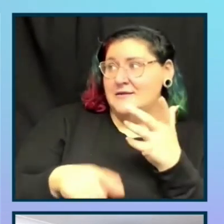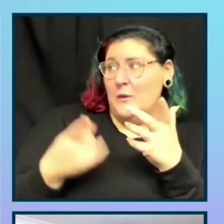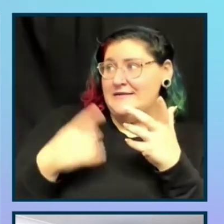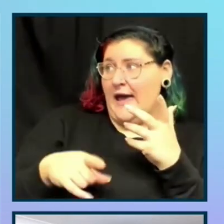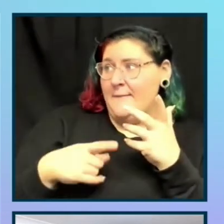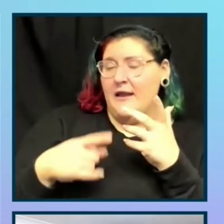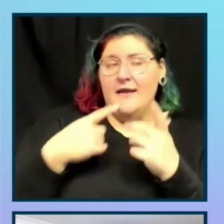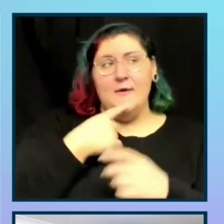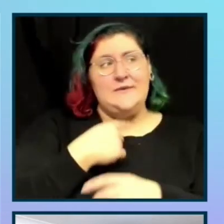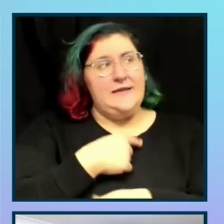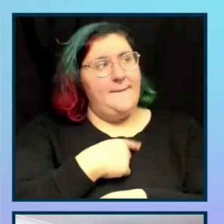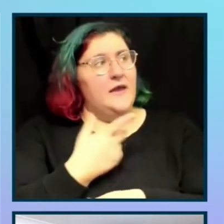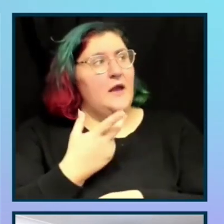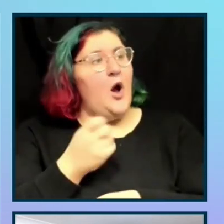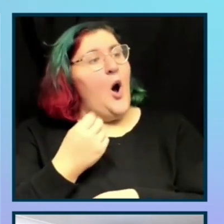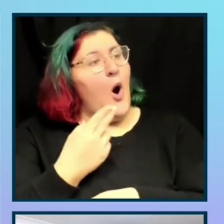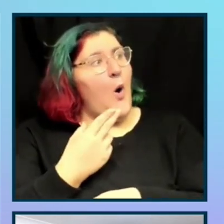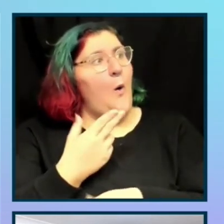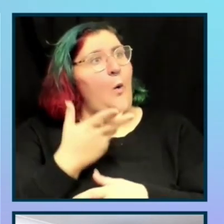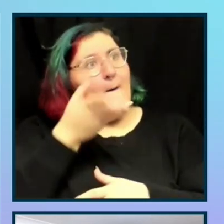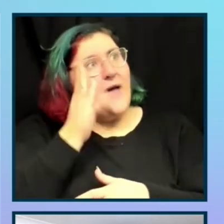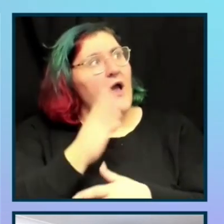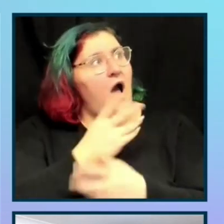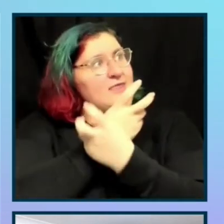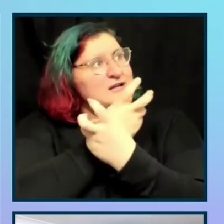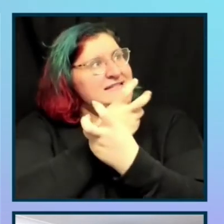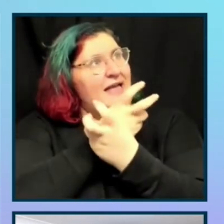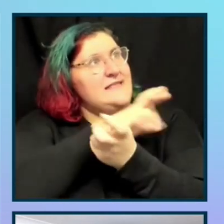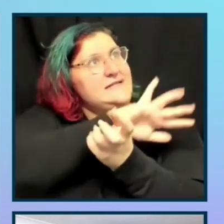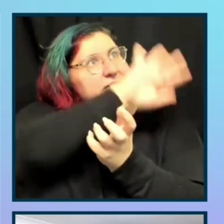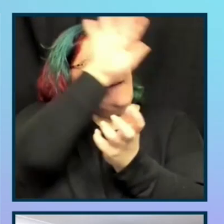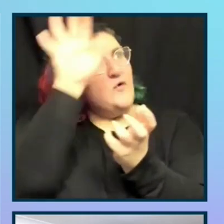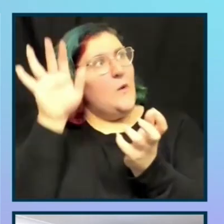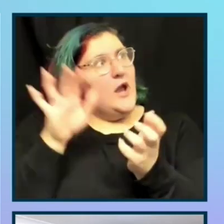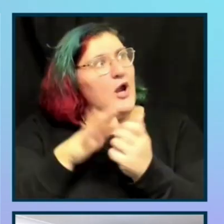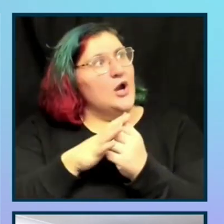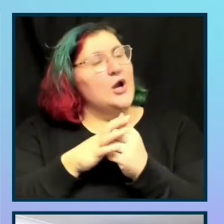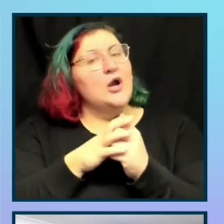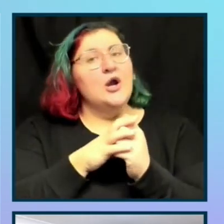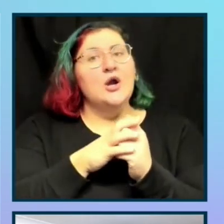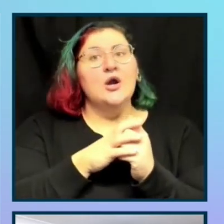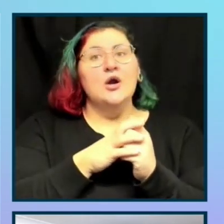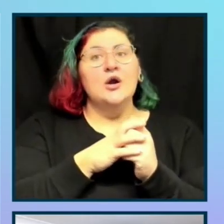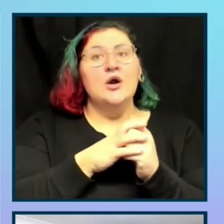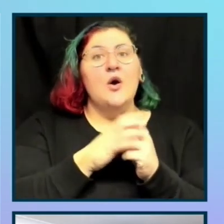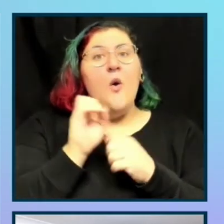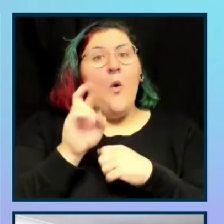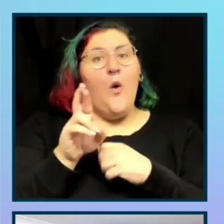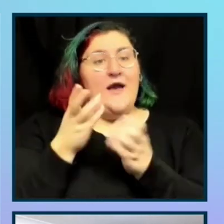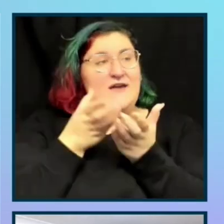like "Oh, my word, there's skeletons everywhere." So, or you know, there's ships firing cannons and all of that.